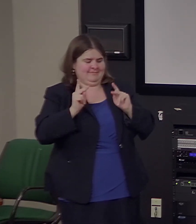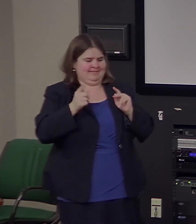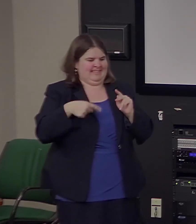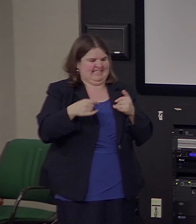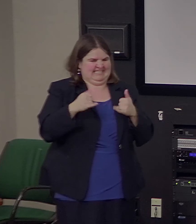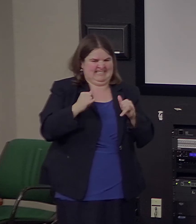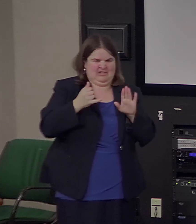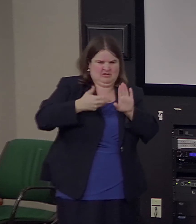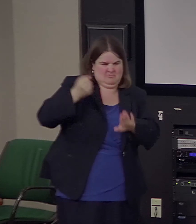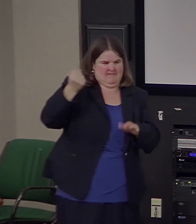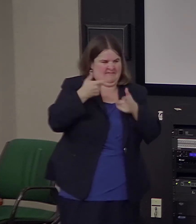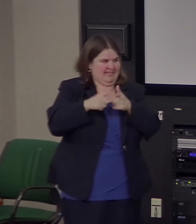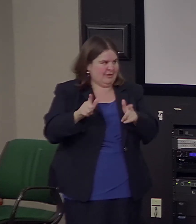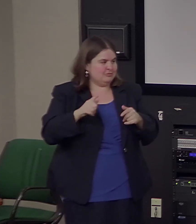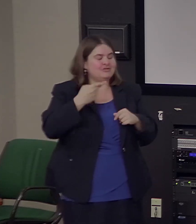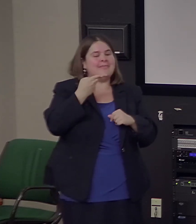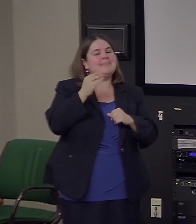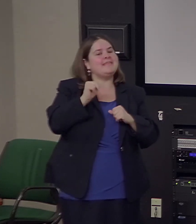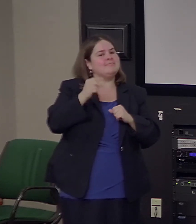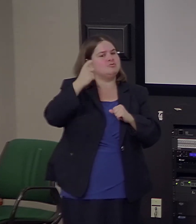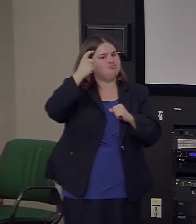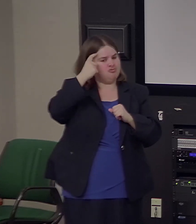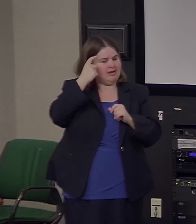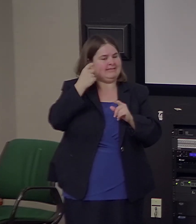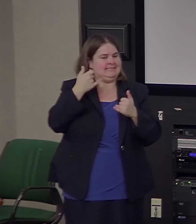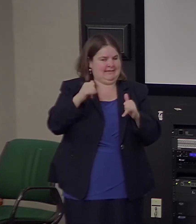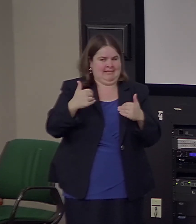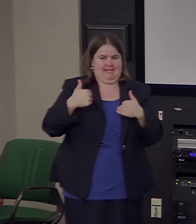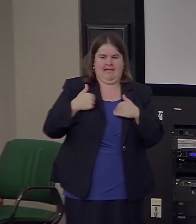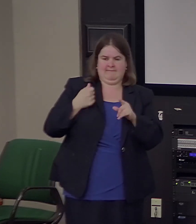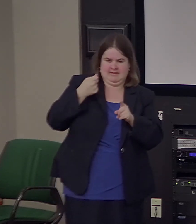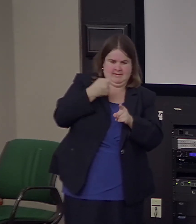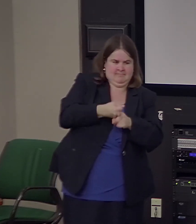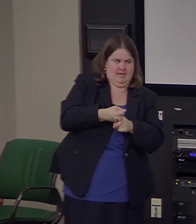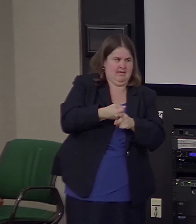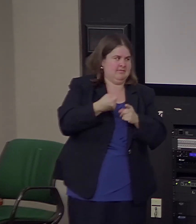the human brain can be impacted if it's just something